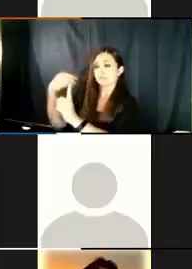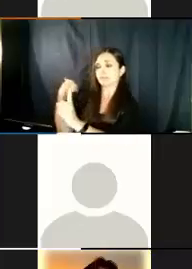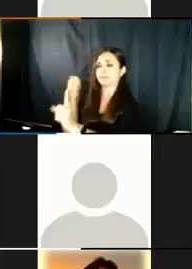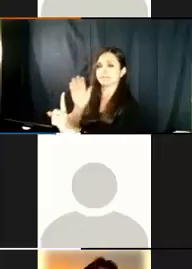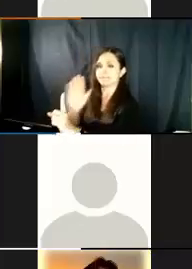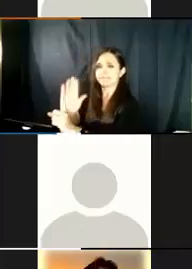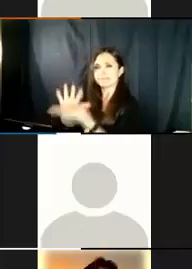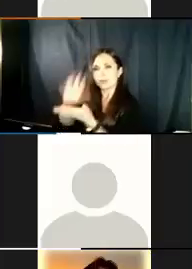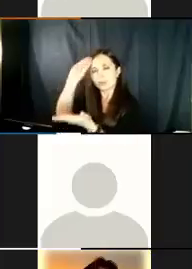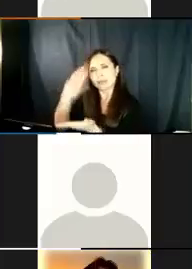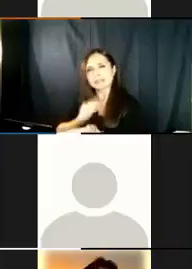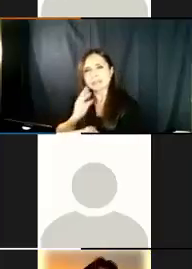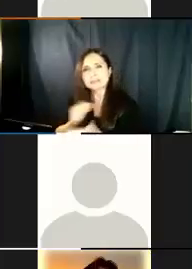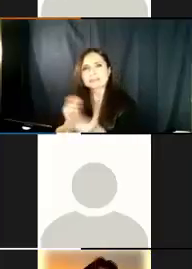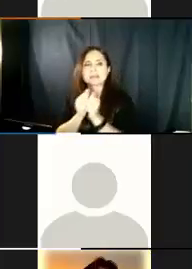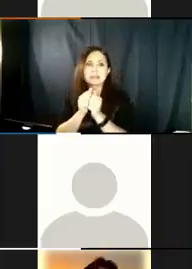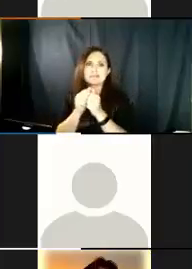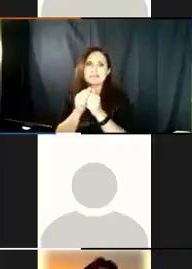learning experience with the teachers and guides and facilitators.